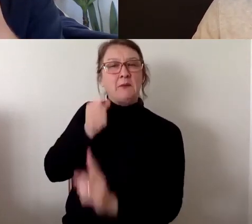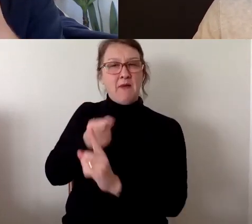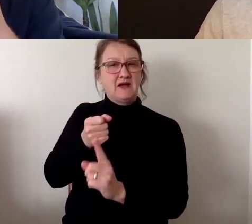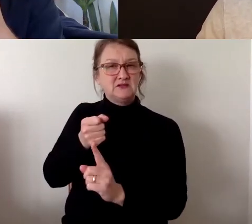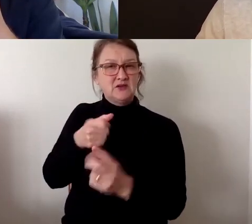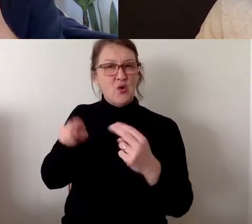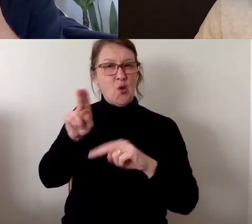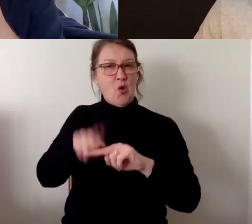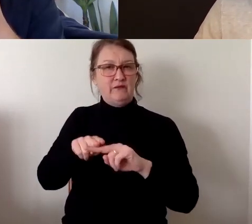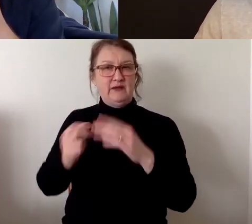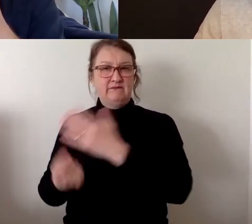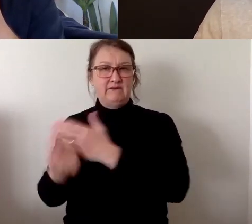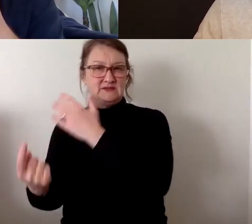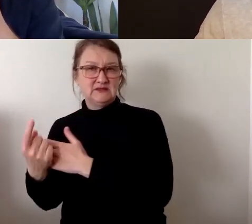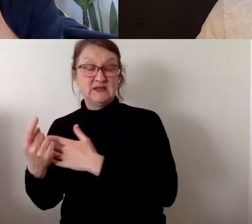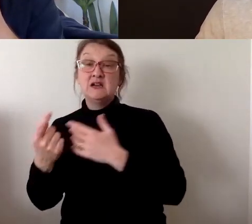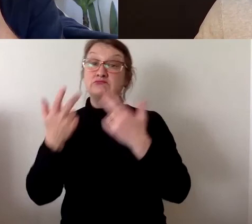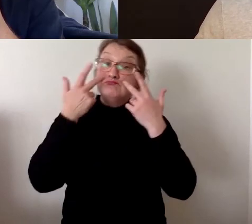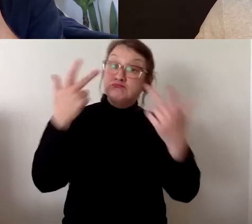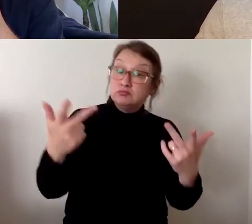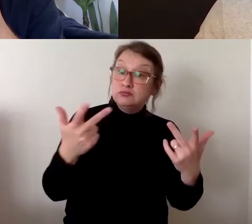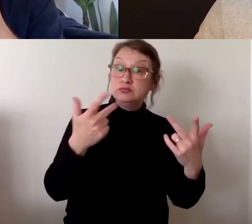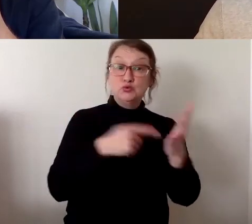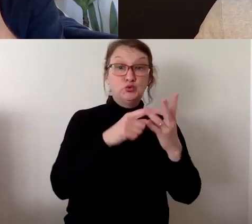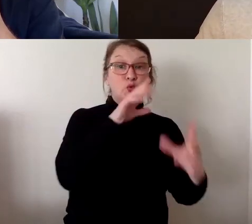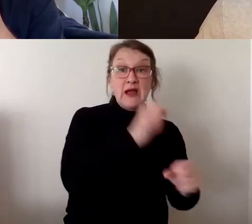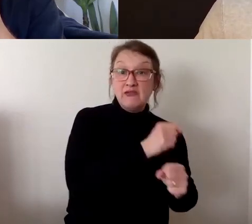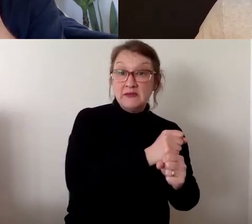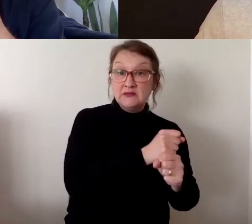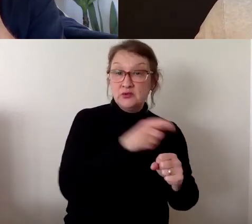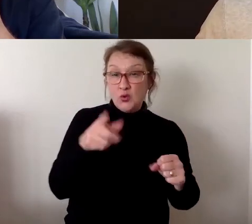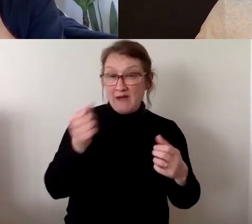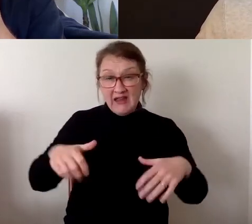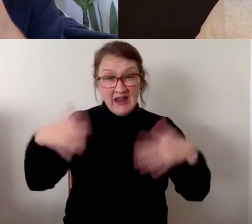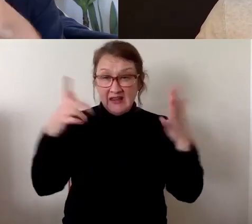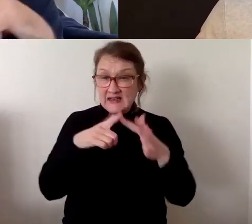communicate that, for instance, to government? Have you seen any examples that can be used?